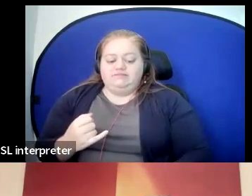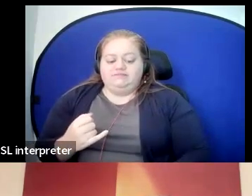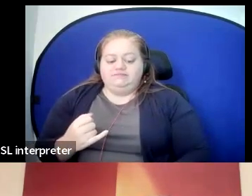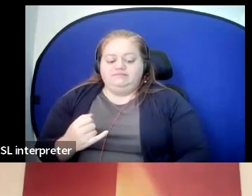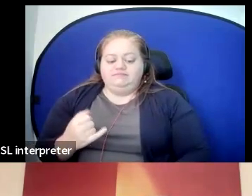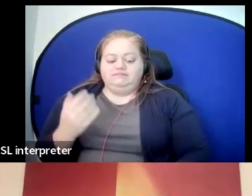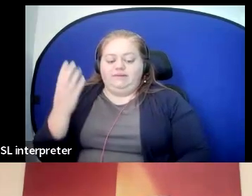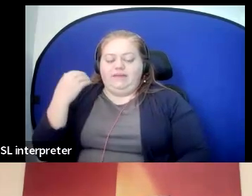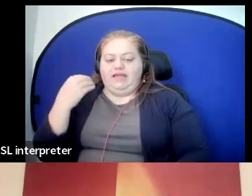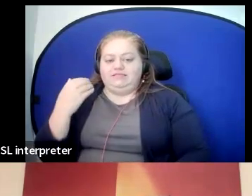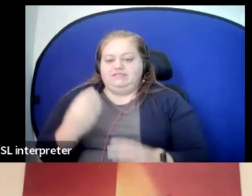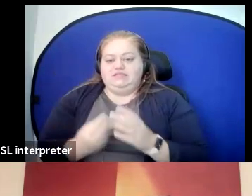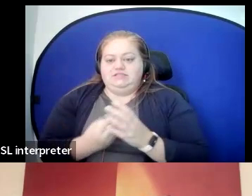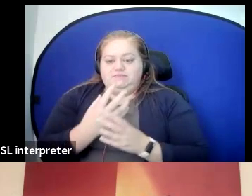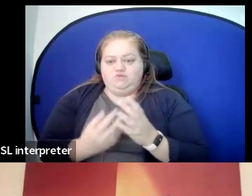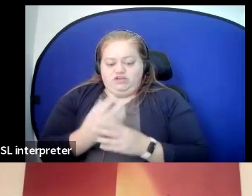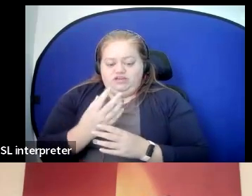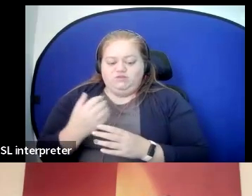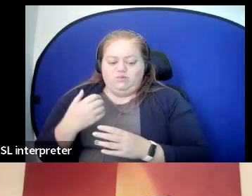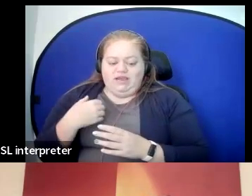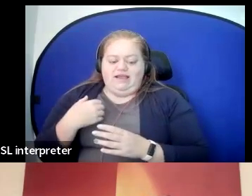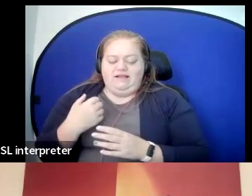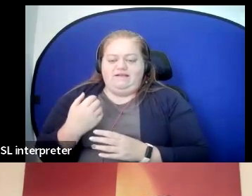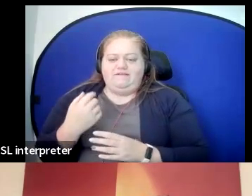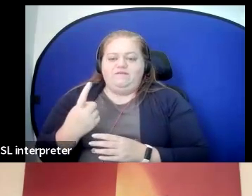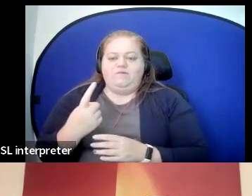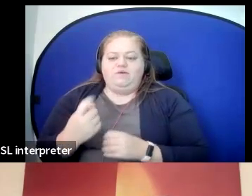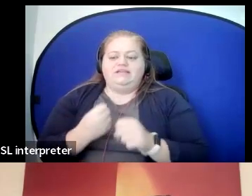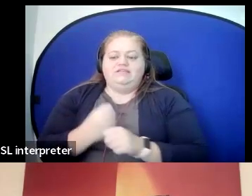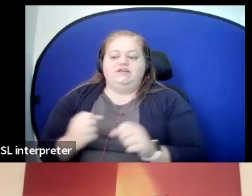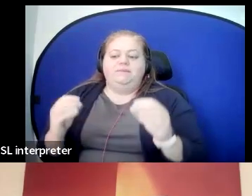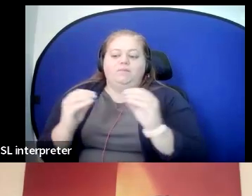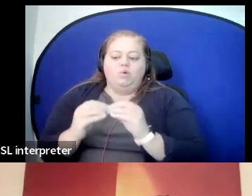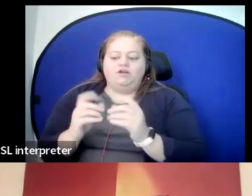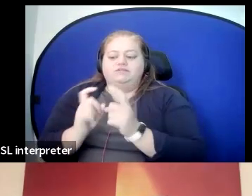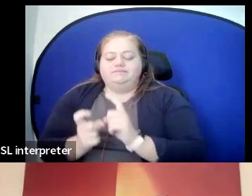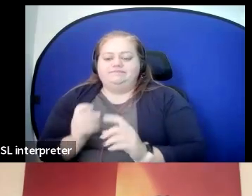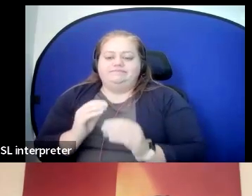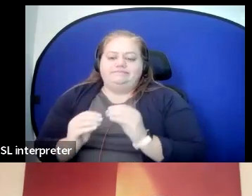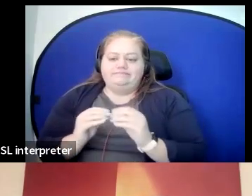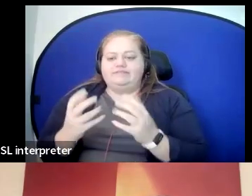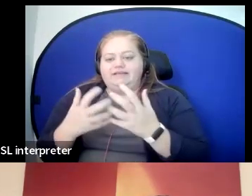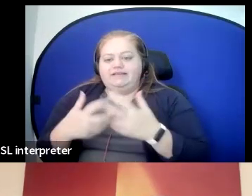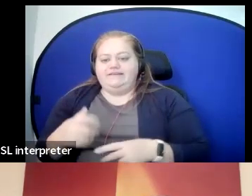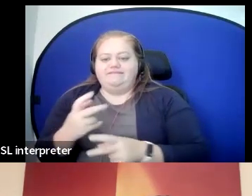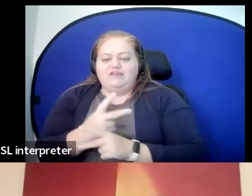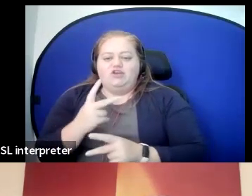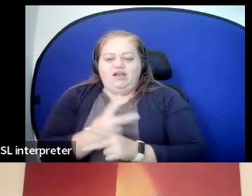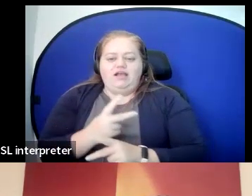semester, so we still have a whole other year to fine tune and work out every possibility.